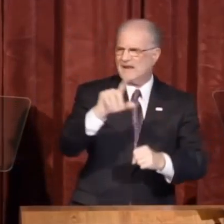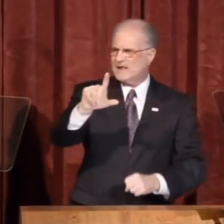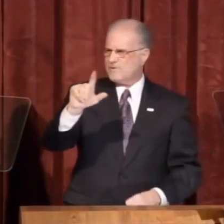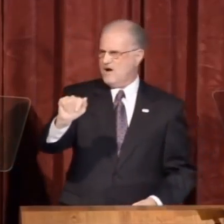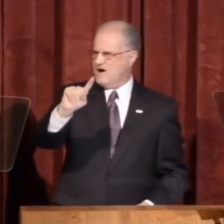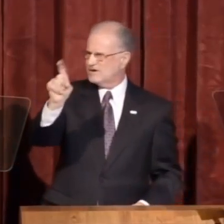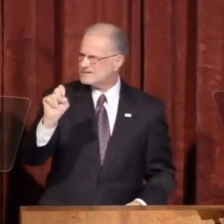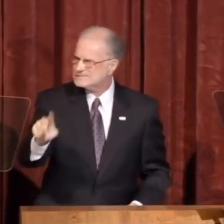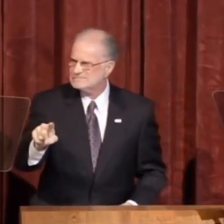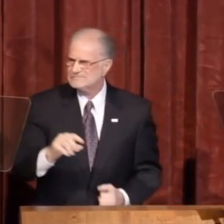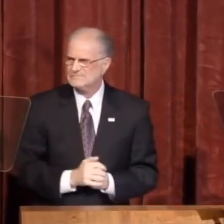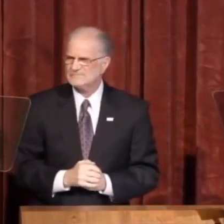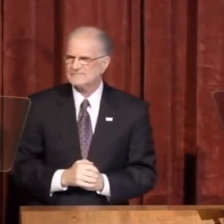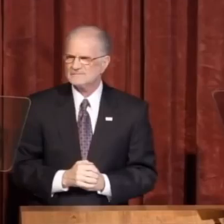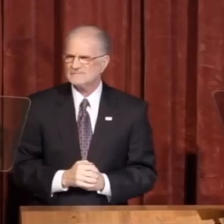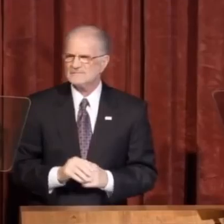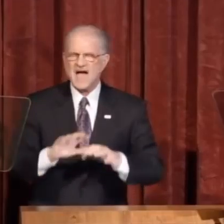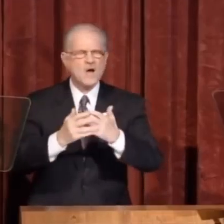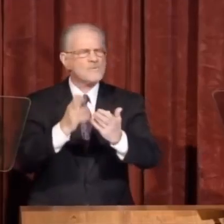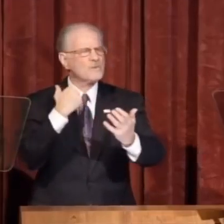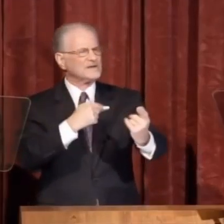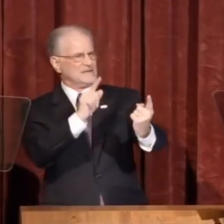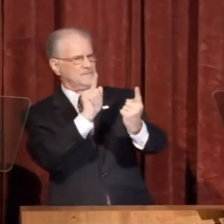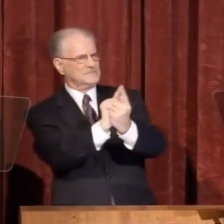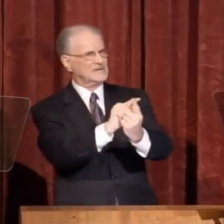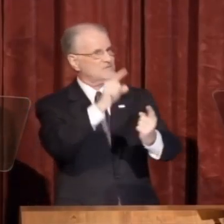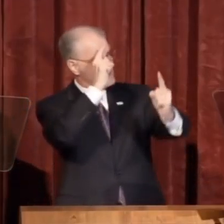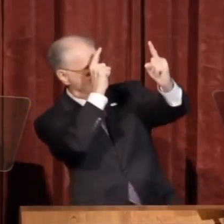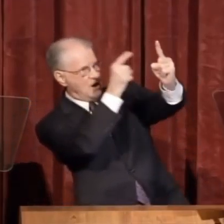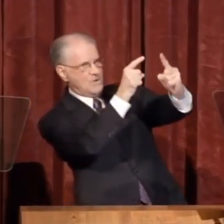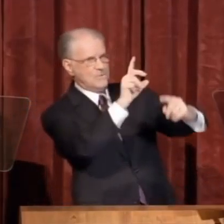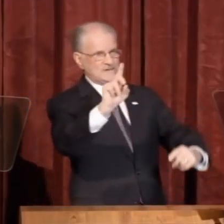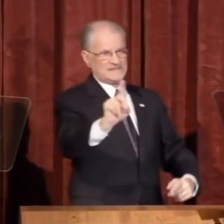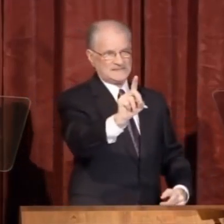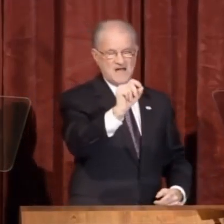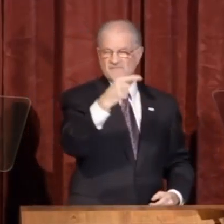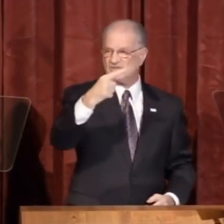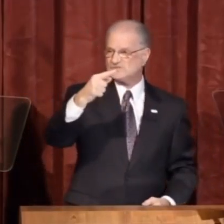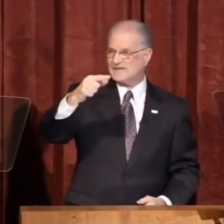How can we use this great foundation to soar?